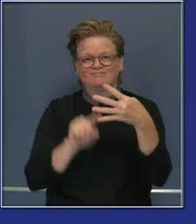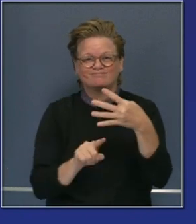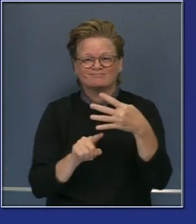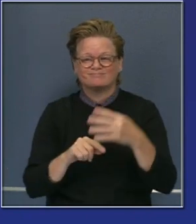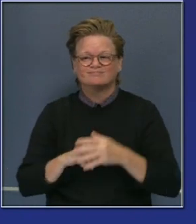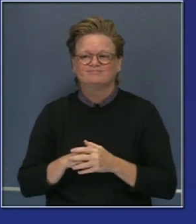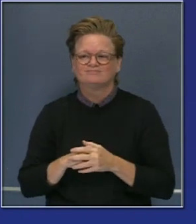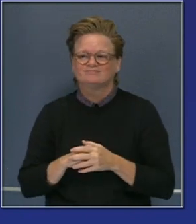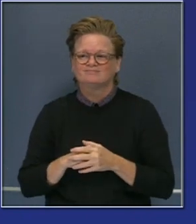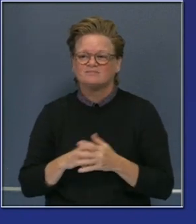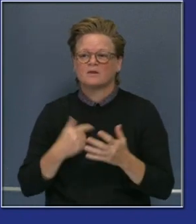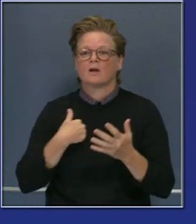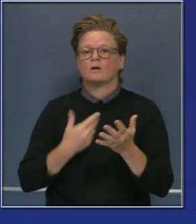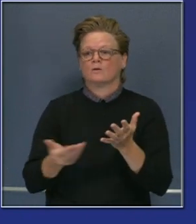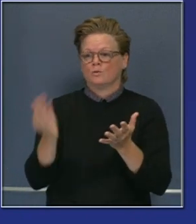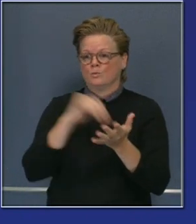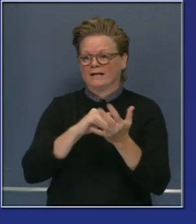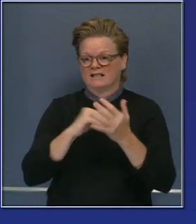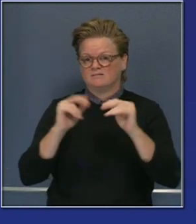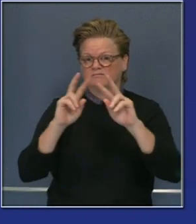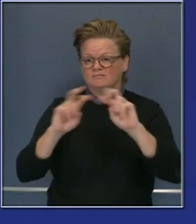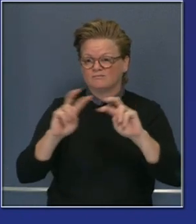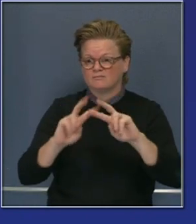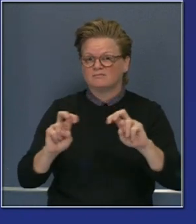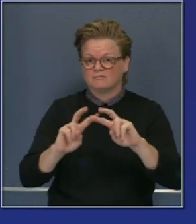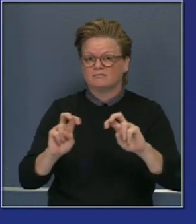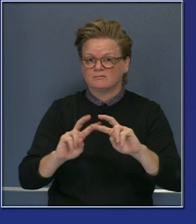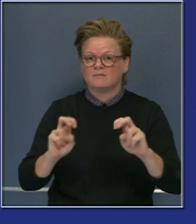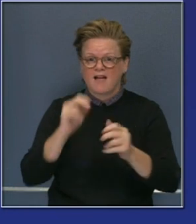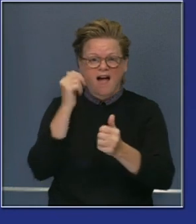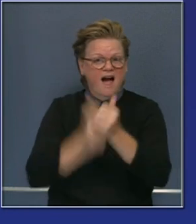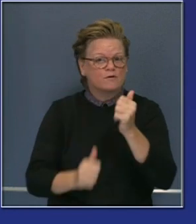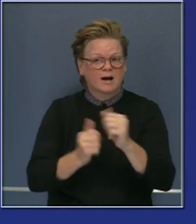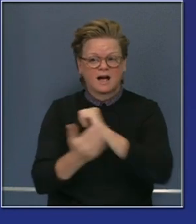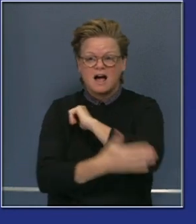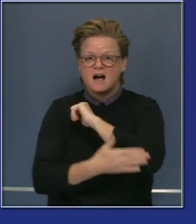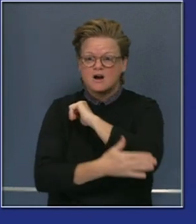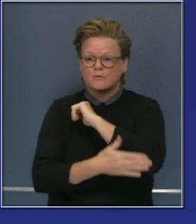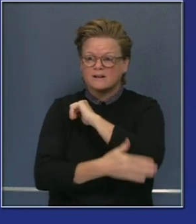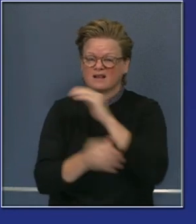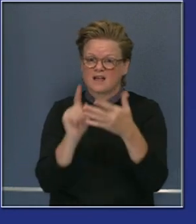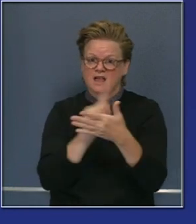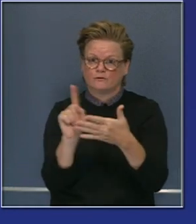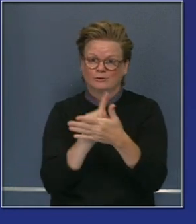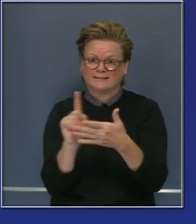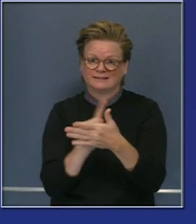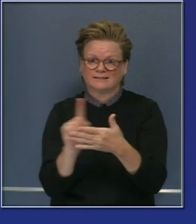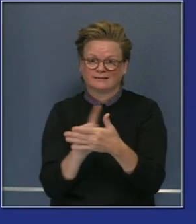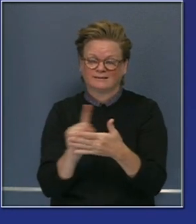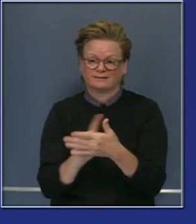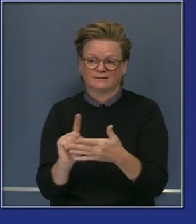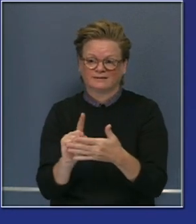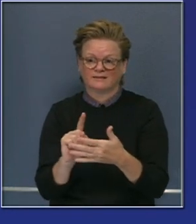MORE SPECIFICALLY ABOUT WHAT THAT LOOKS LIKE. WE BEGIN THE NEW ASSESSMENTS ON